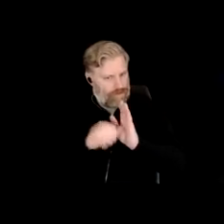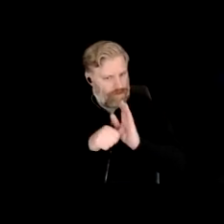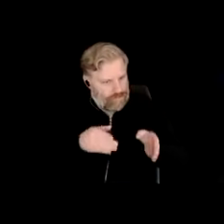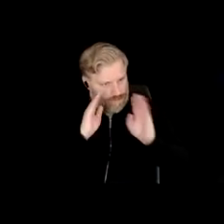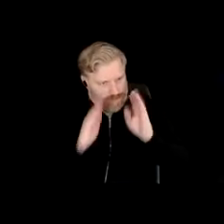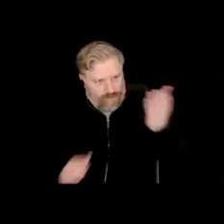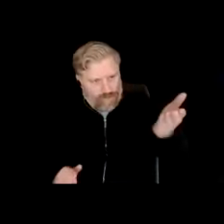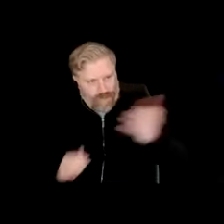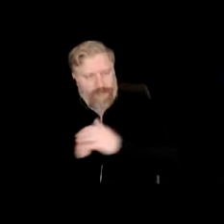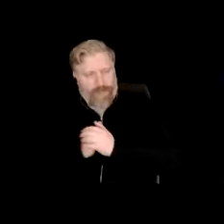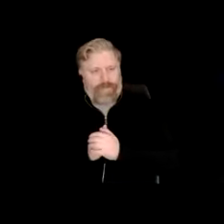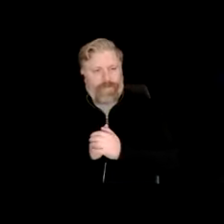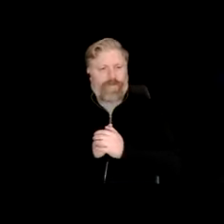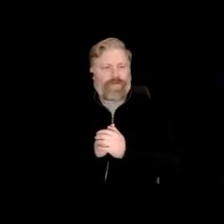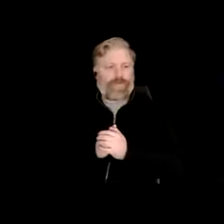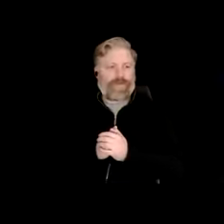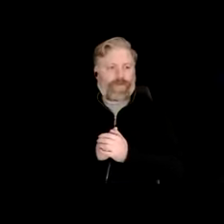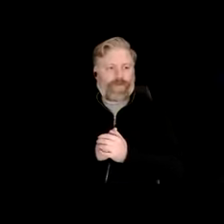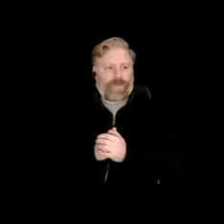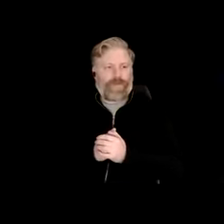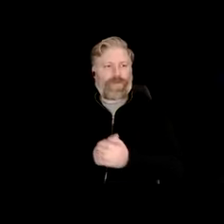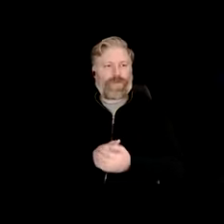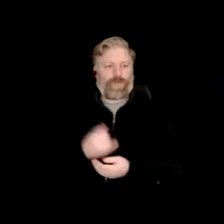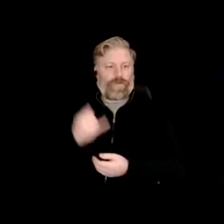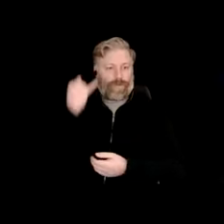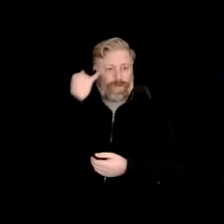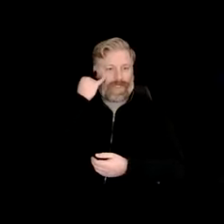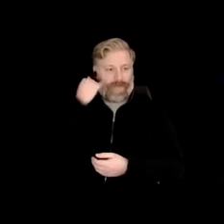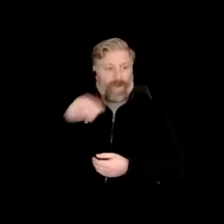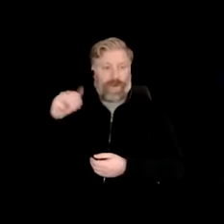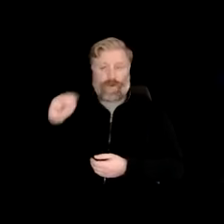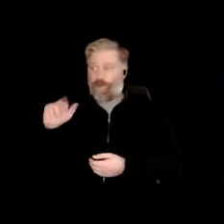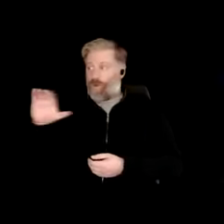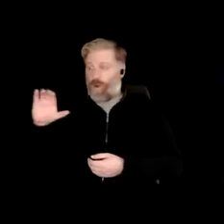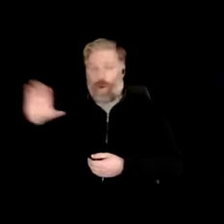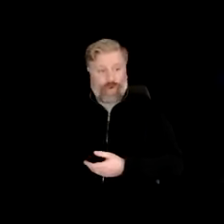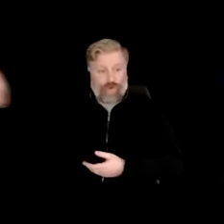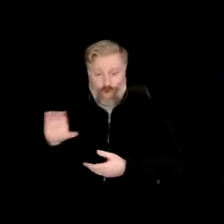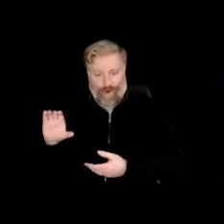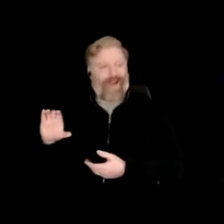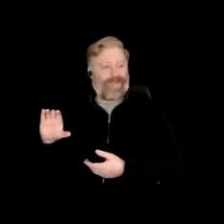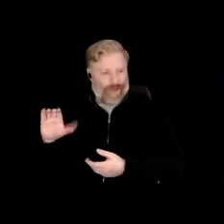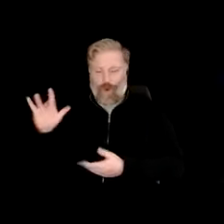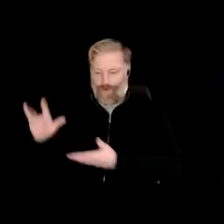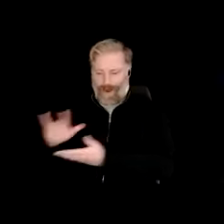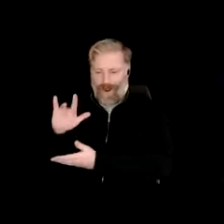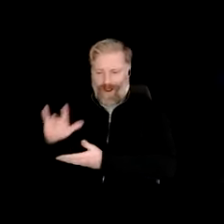Expenses included in another MRAC grants are ineligible. So these would be already covered by another MRAC grant,